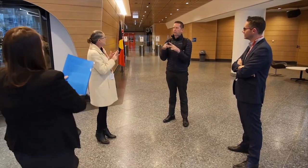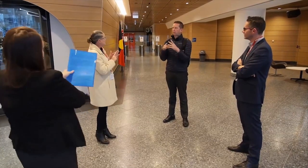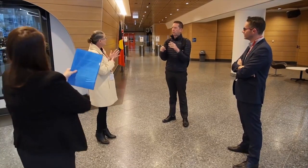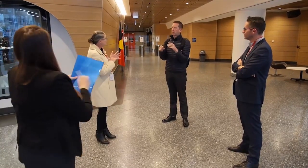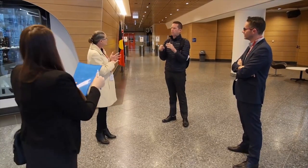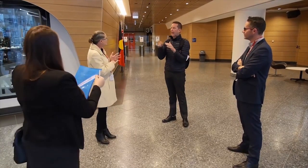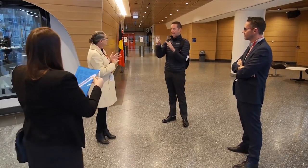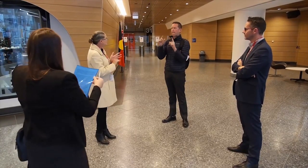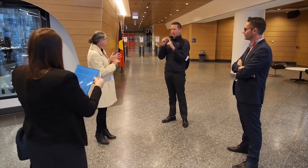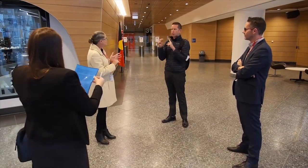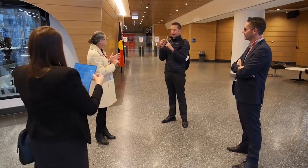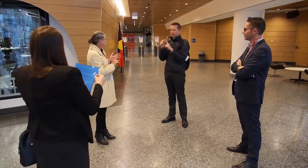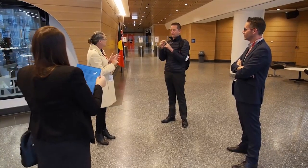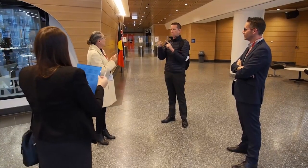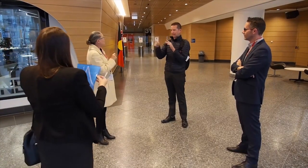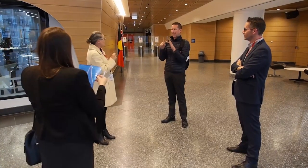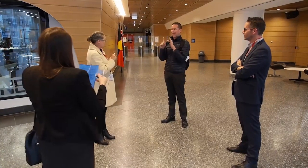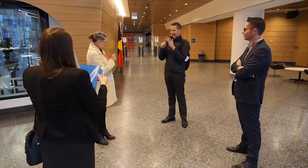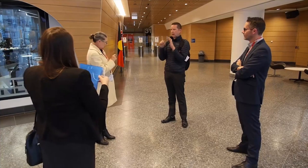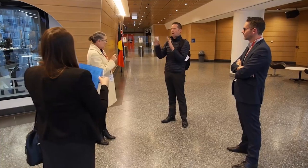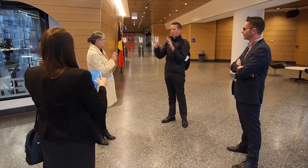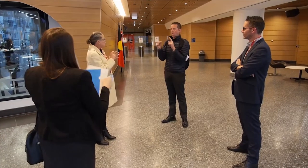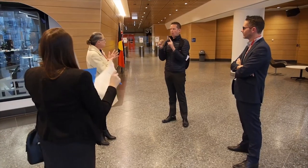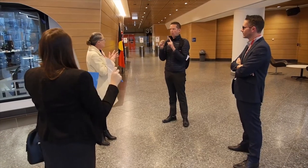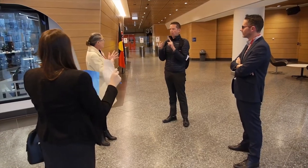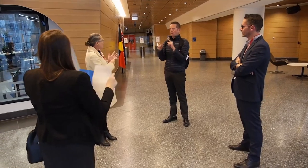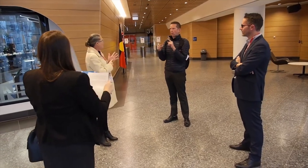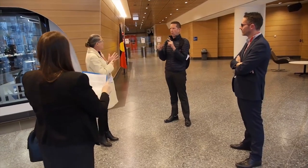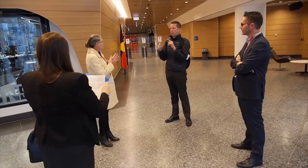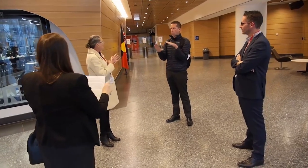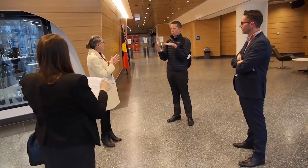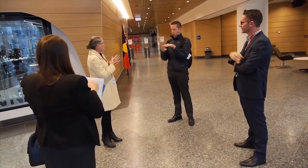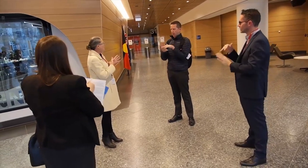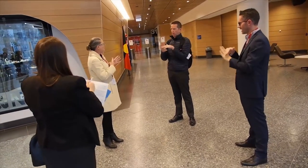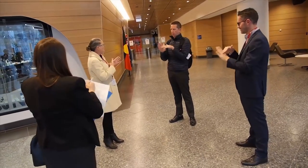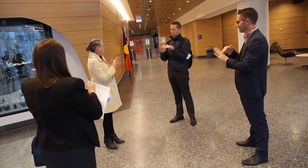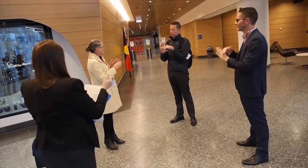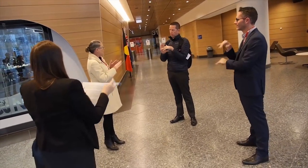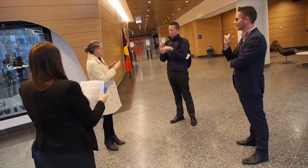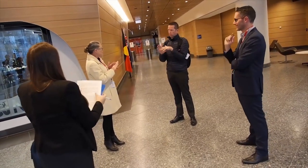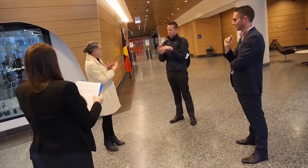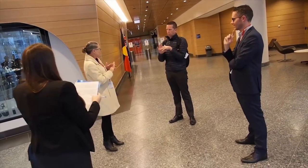Julie: Eels? Mark: Parramatta. Julie: Cronulla? Mark/Brent: Sharks.